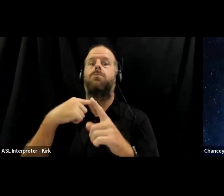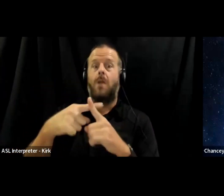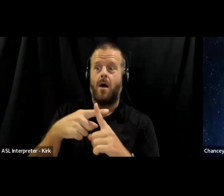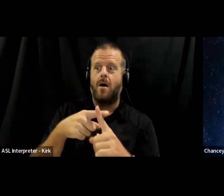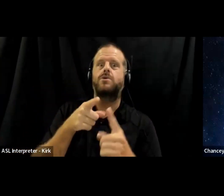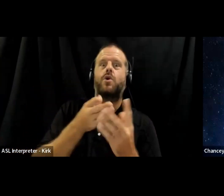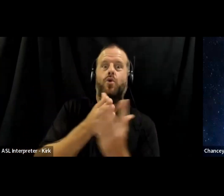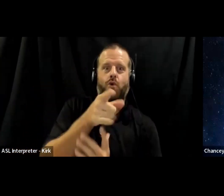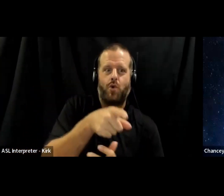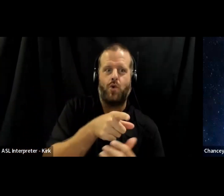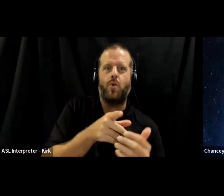it really helps.